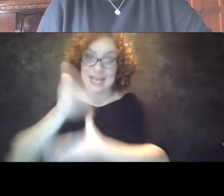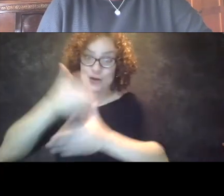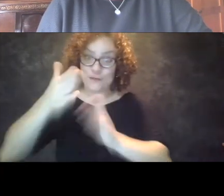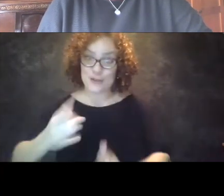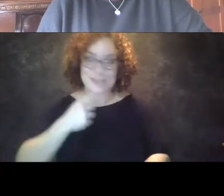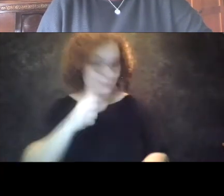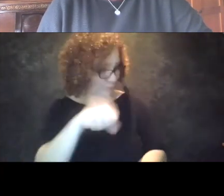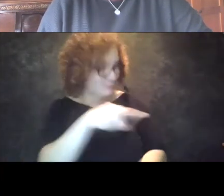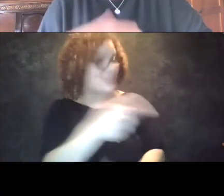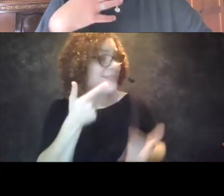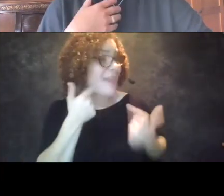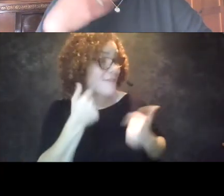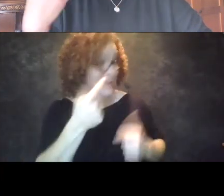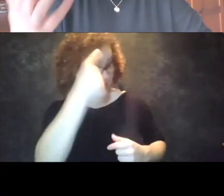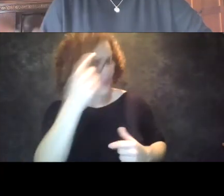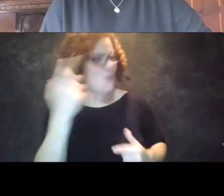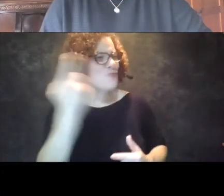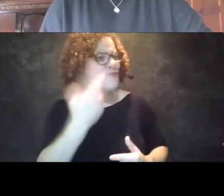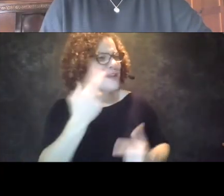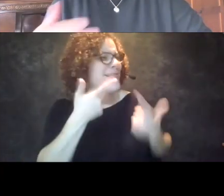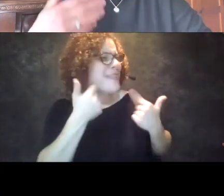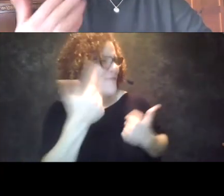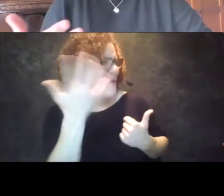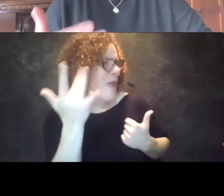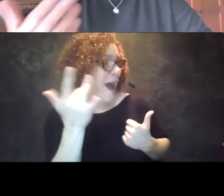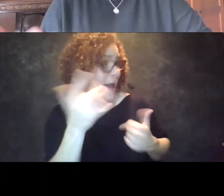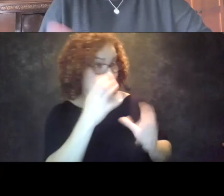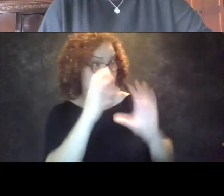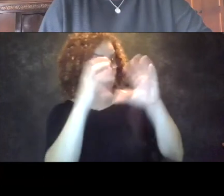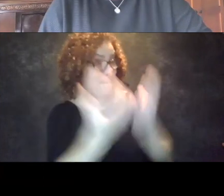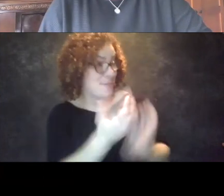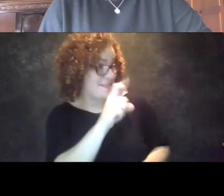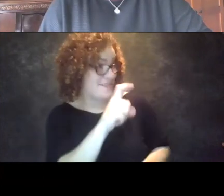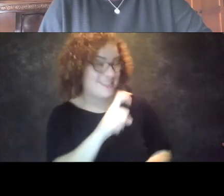just terrific so this is a intervener or an adult providing information that can be helpful